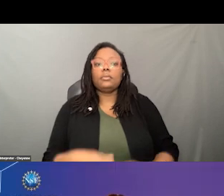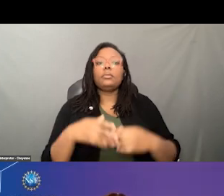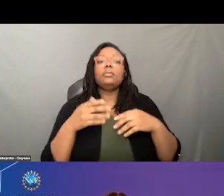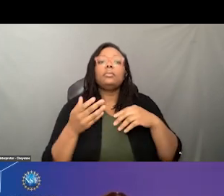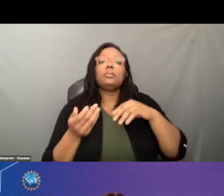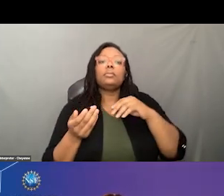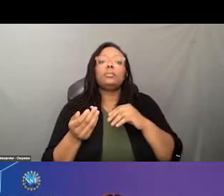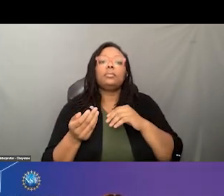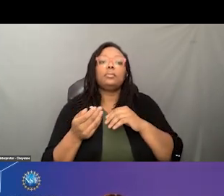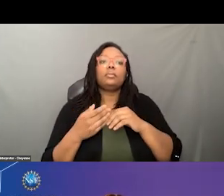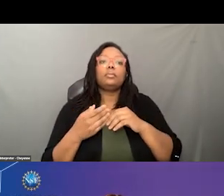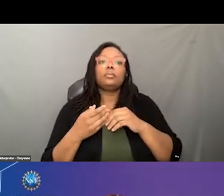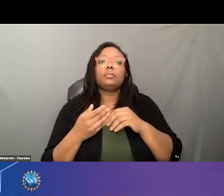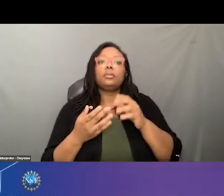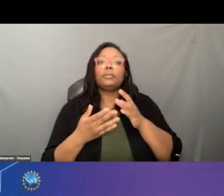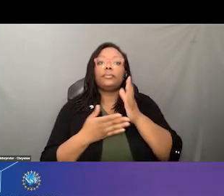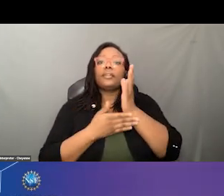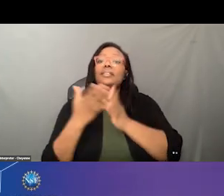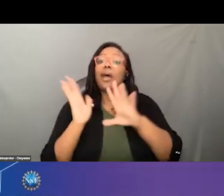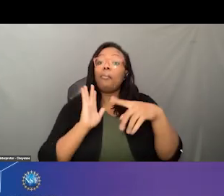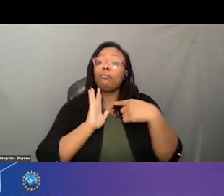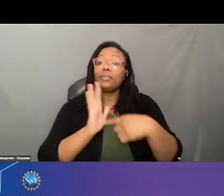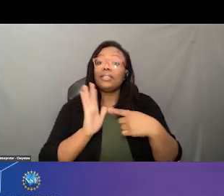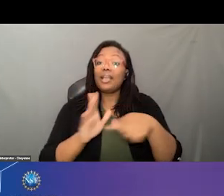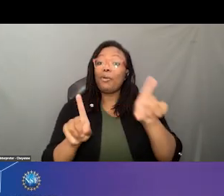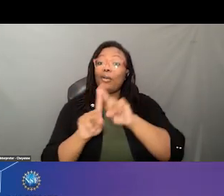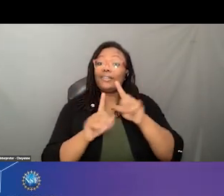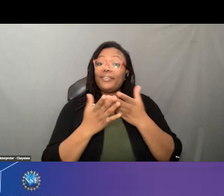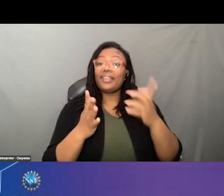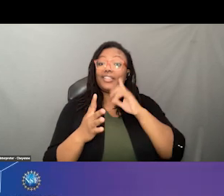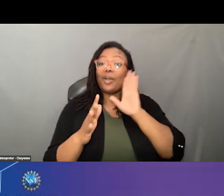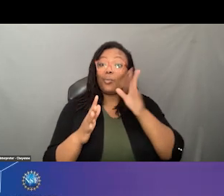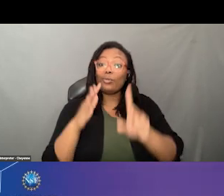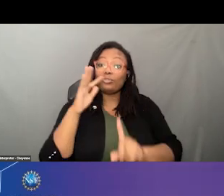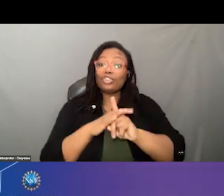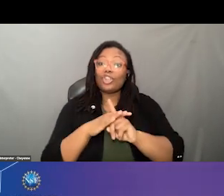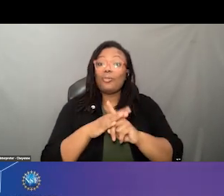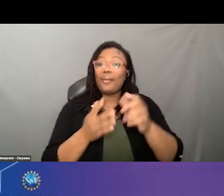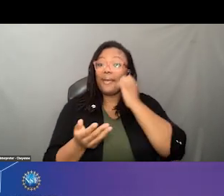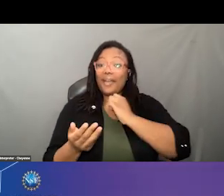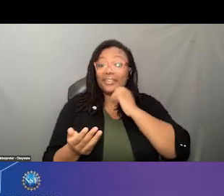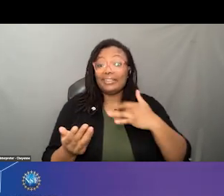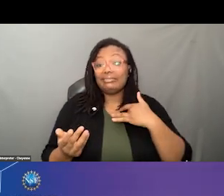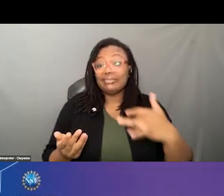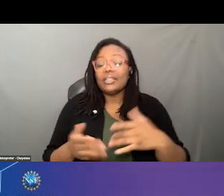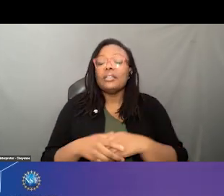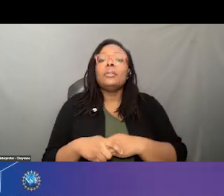Here are some examples of different things that come up almost on a daily basis